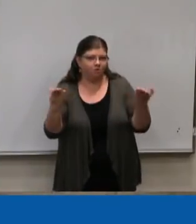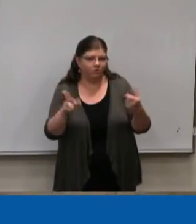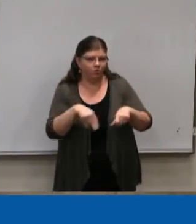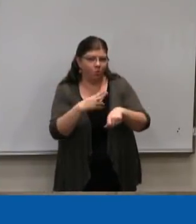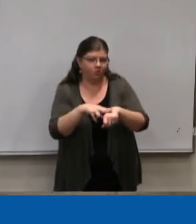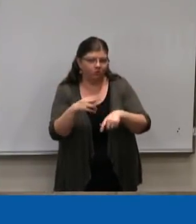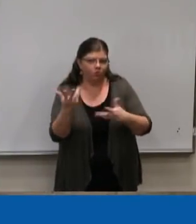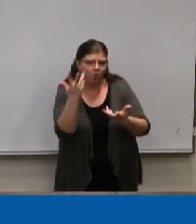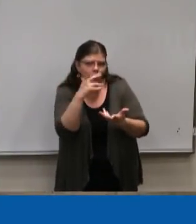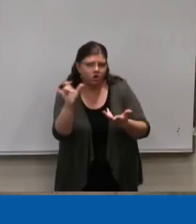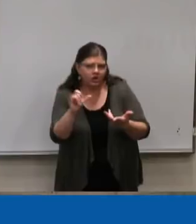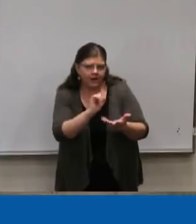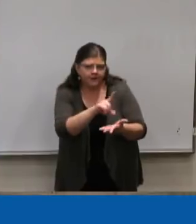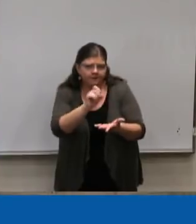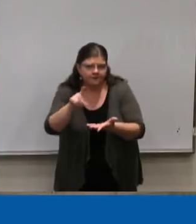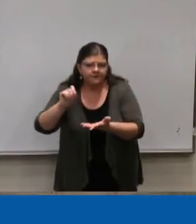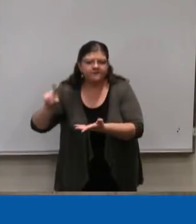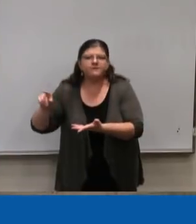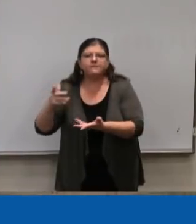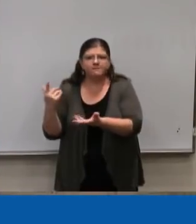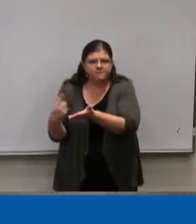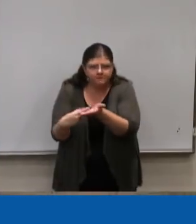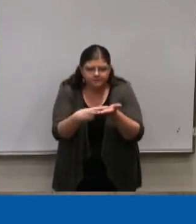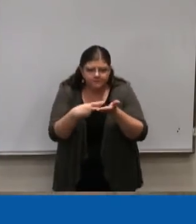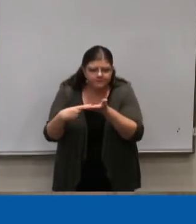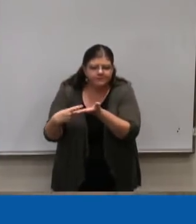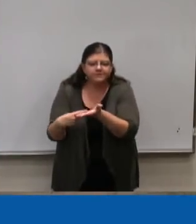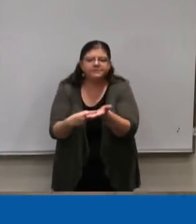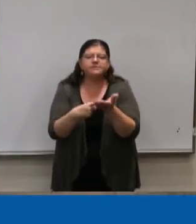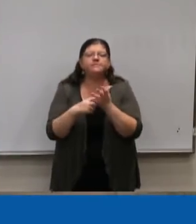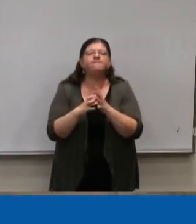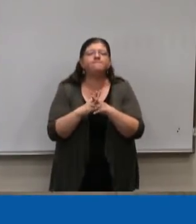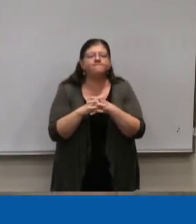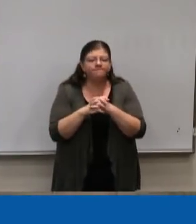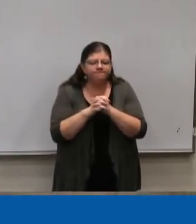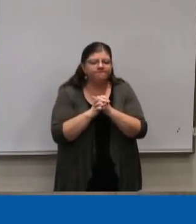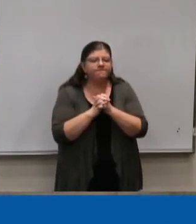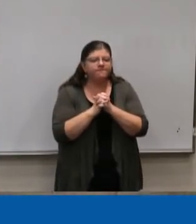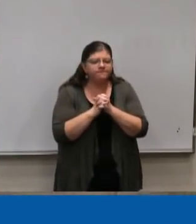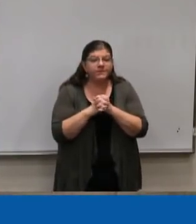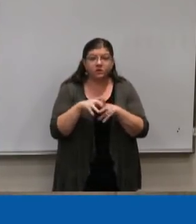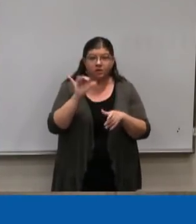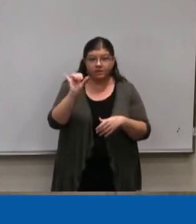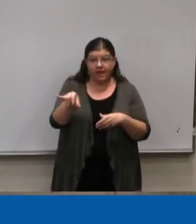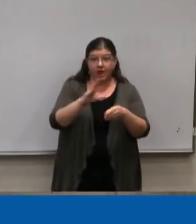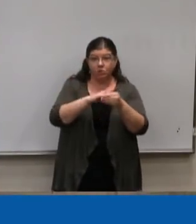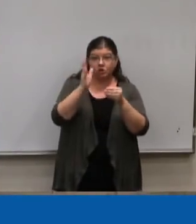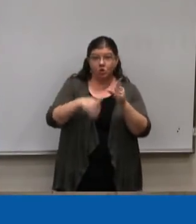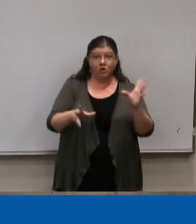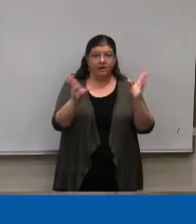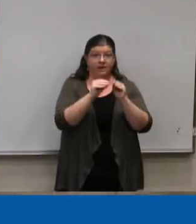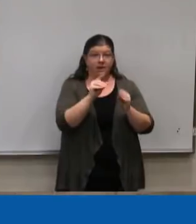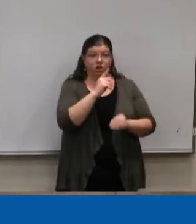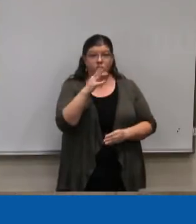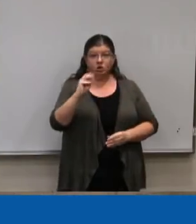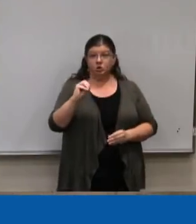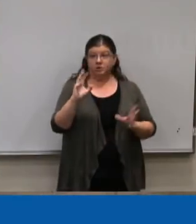And the, that resulted in a meeting, you know, the Zoom meetings for goodness?